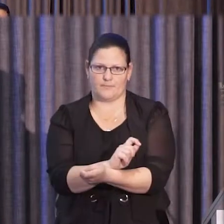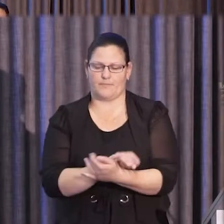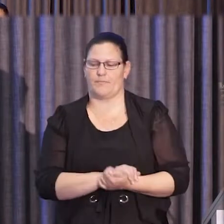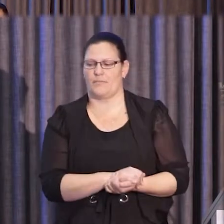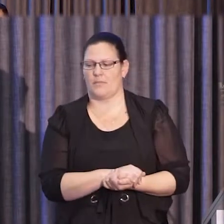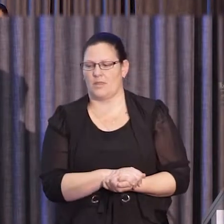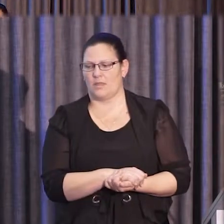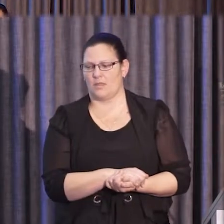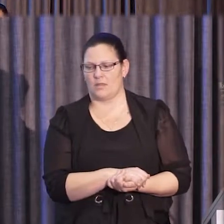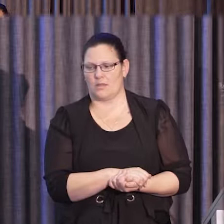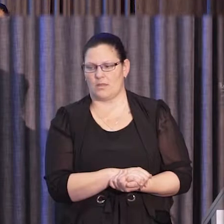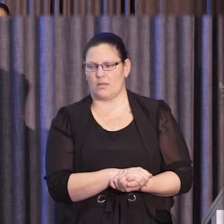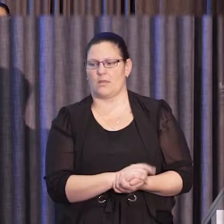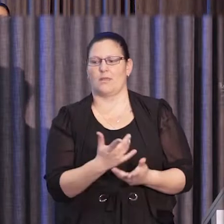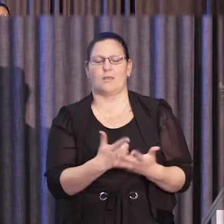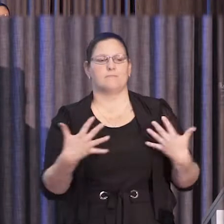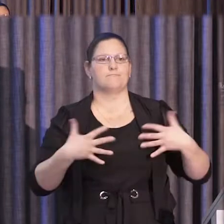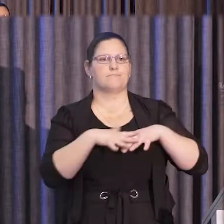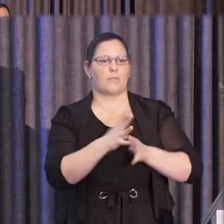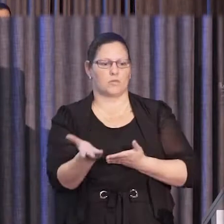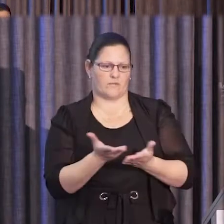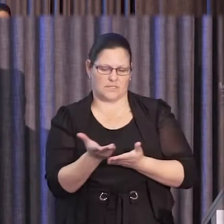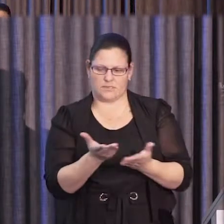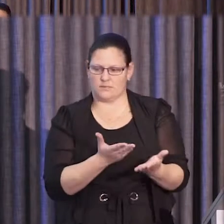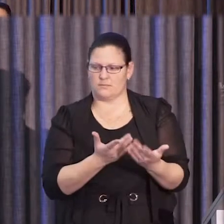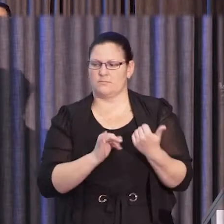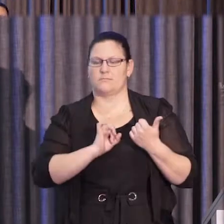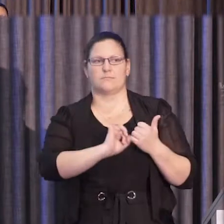Integrating the services. The Department of Communities is an amazing opportunity